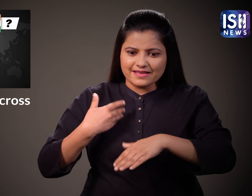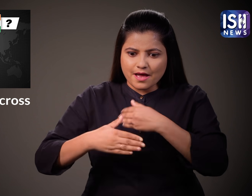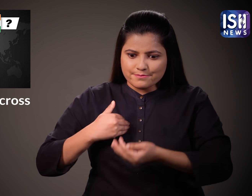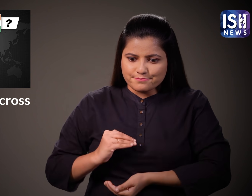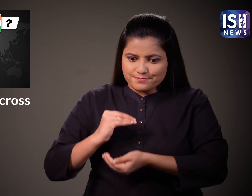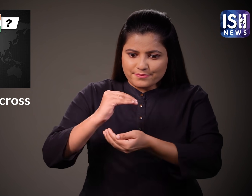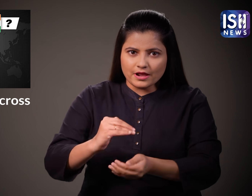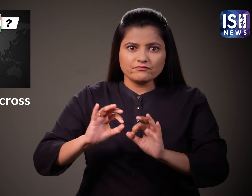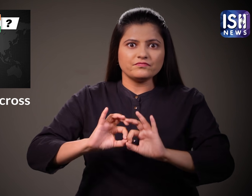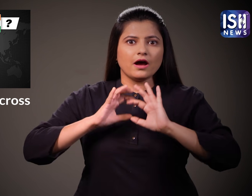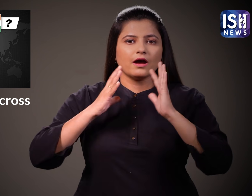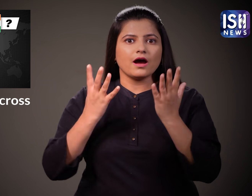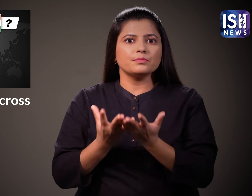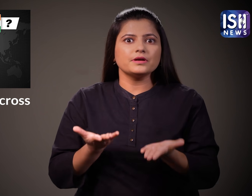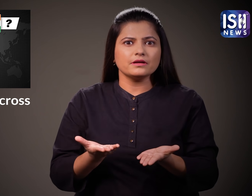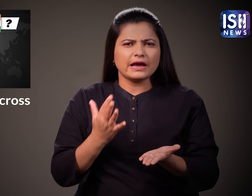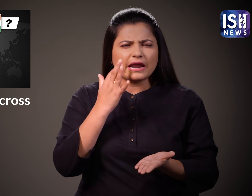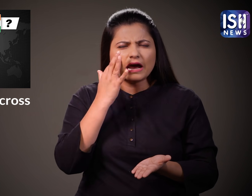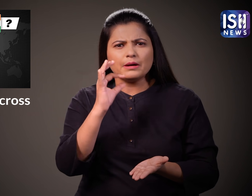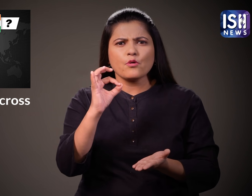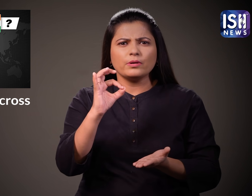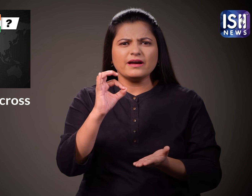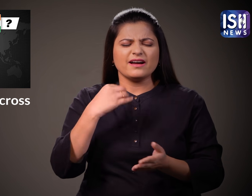They then start a family and this bond is very very important.